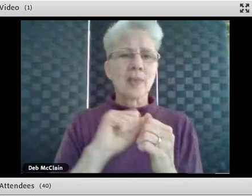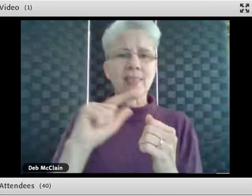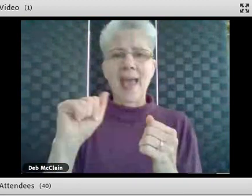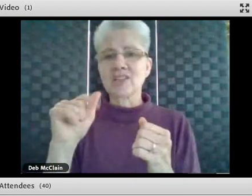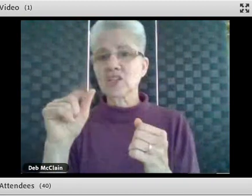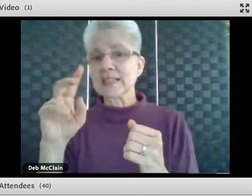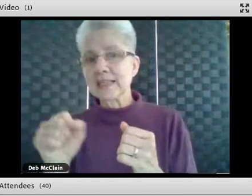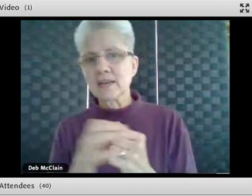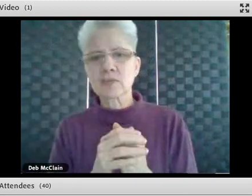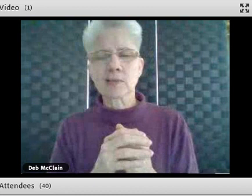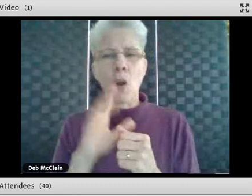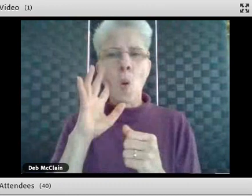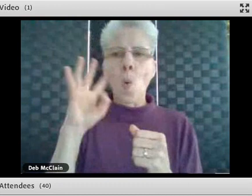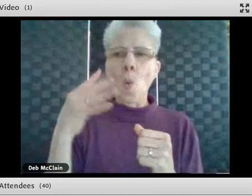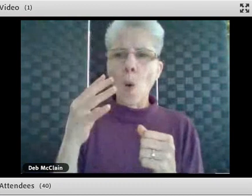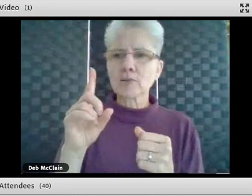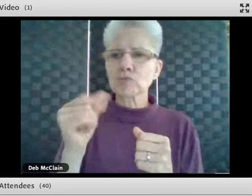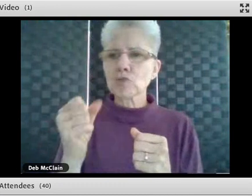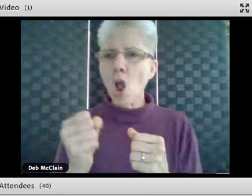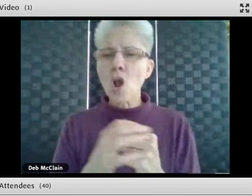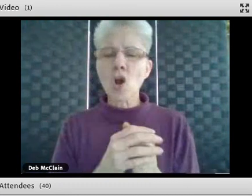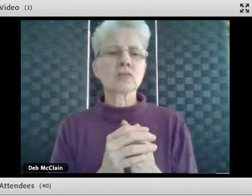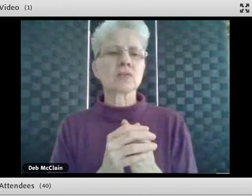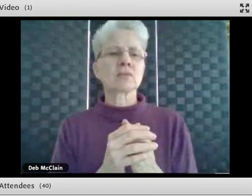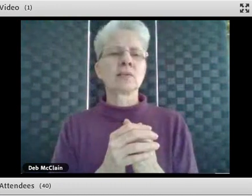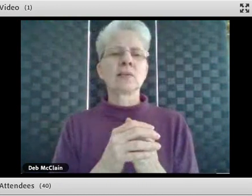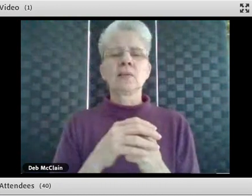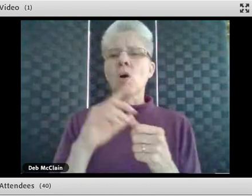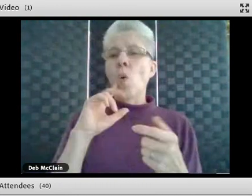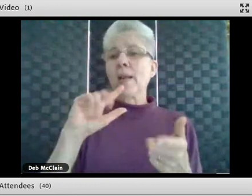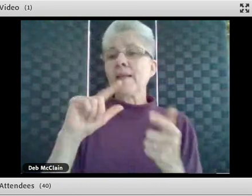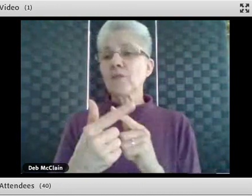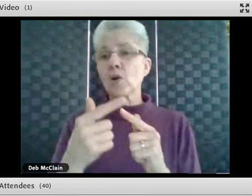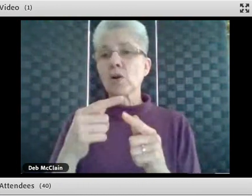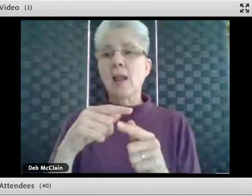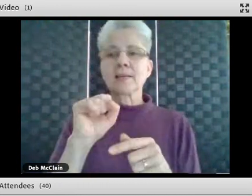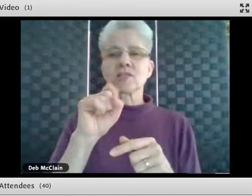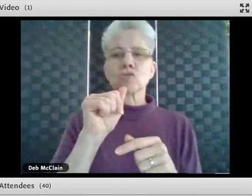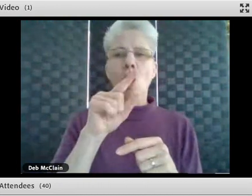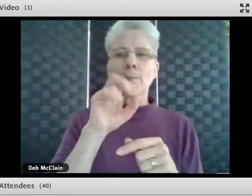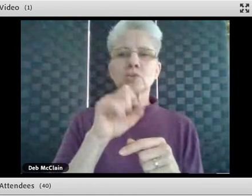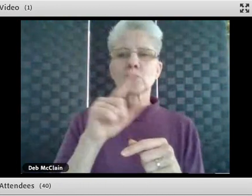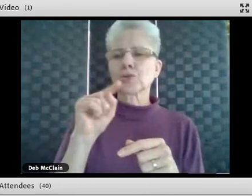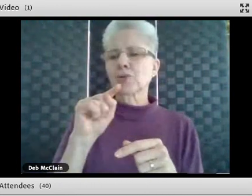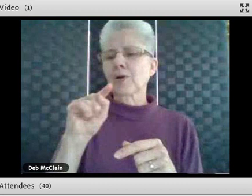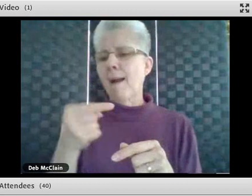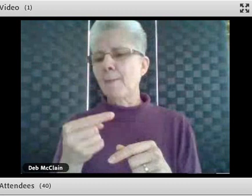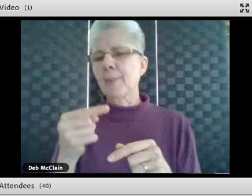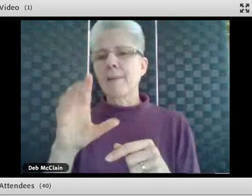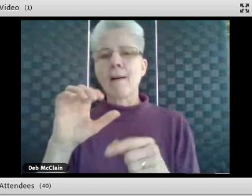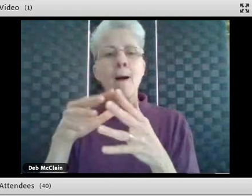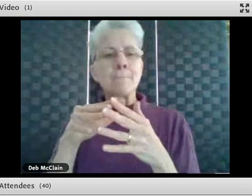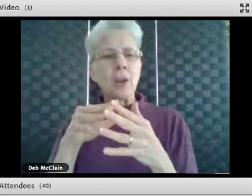"wild dogs," "academic libraries," and sometimes inverted, like, "sculpture, American." That's one valid heading.